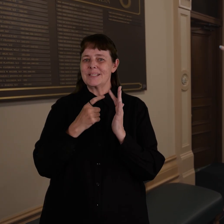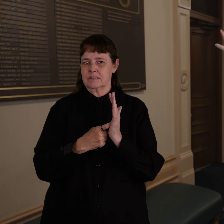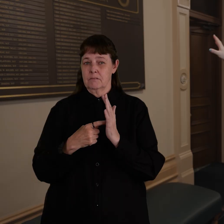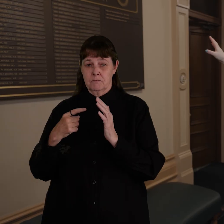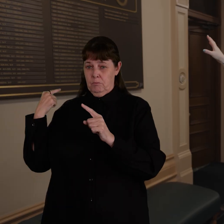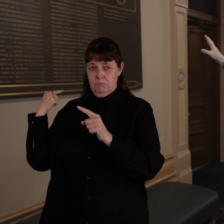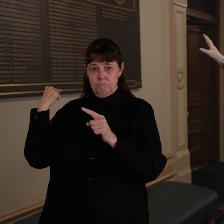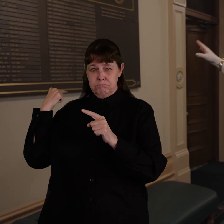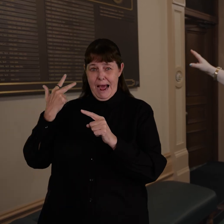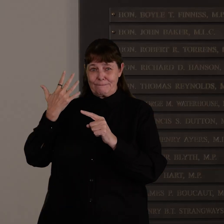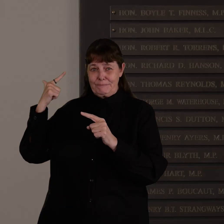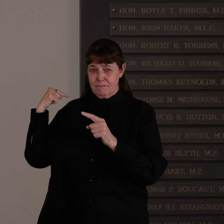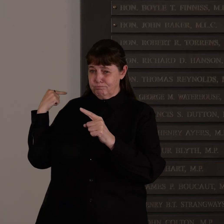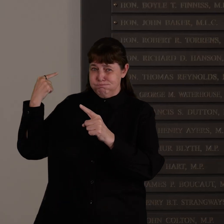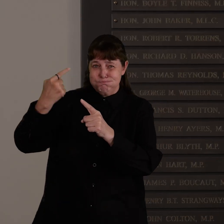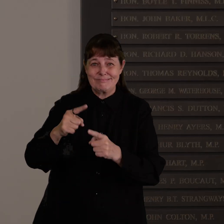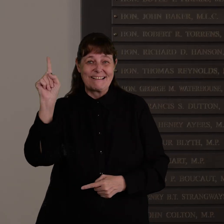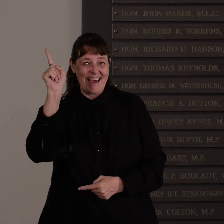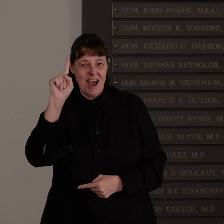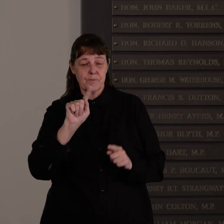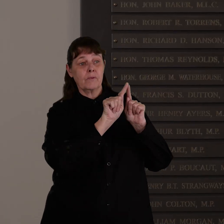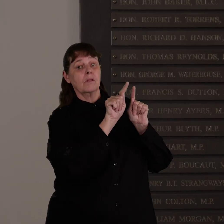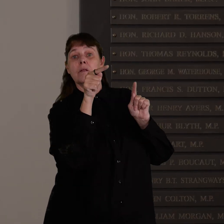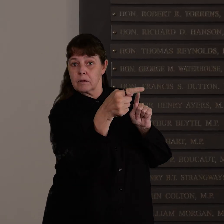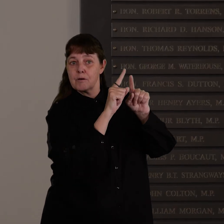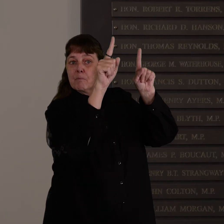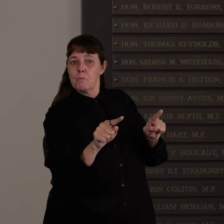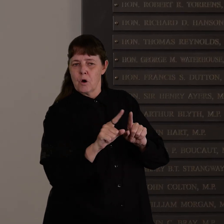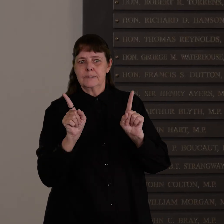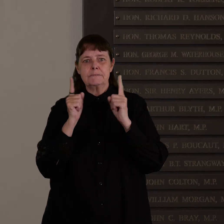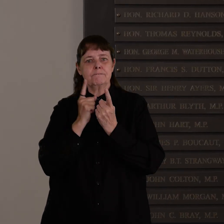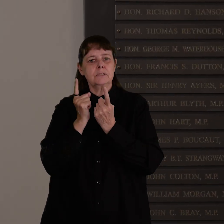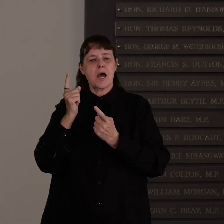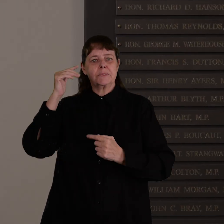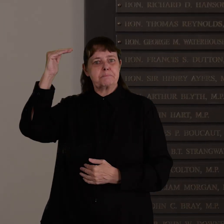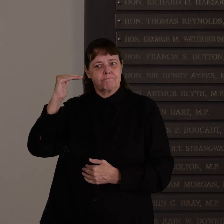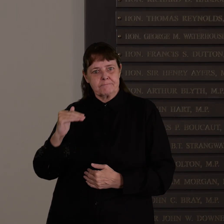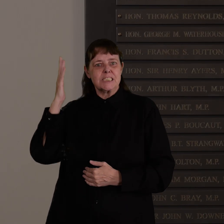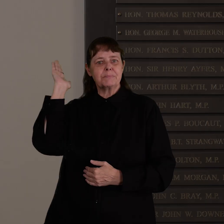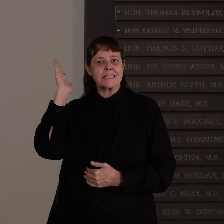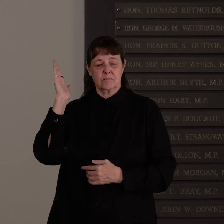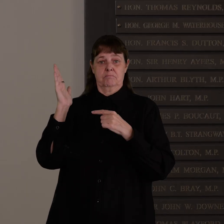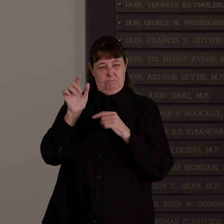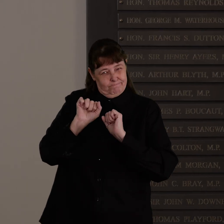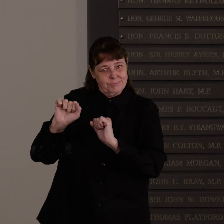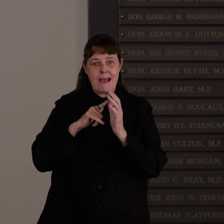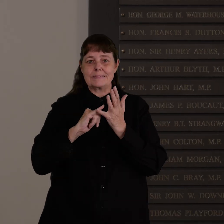premiers of South Australia that we've had dating back to 1857. On the other side,